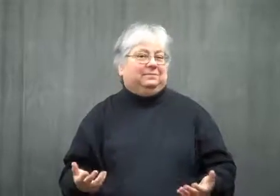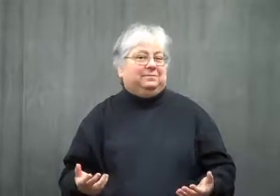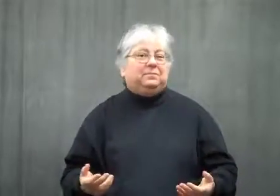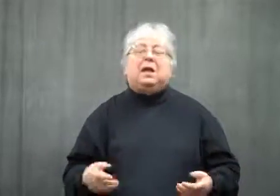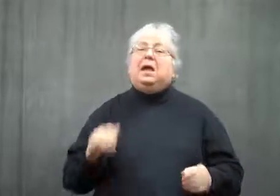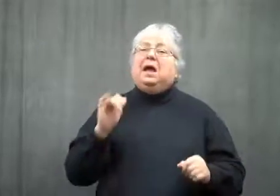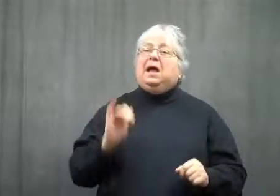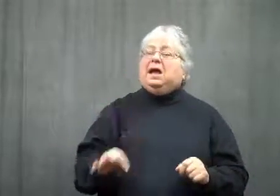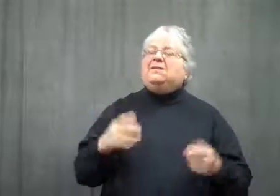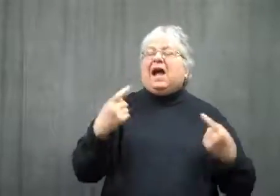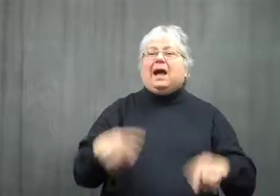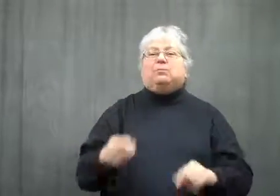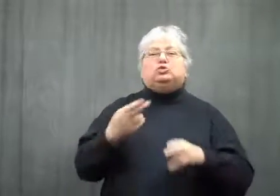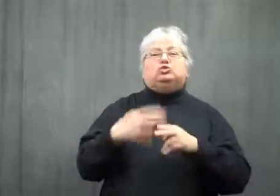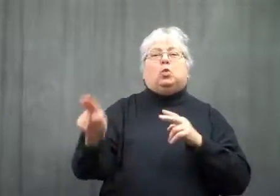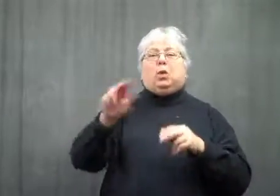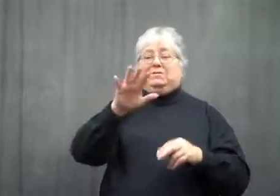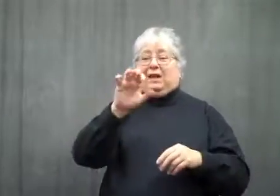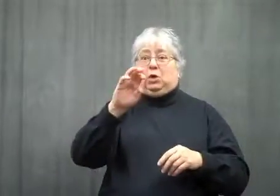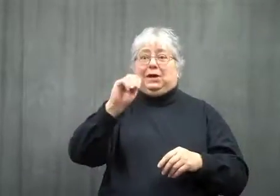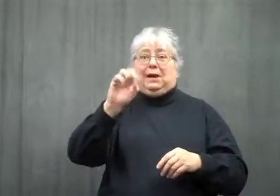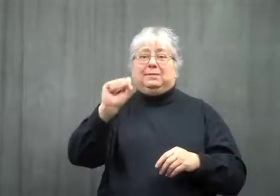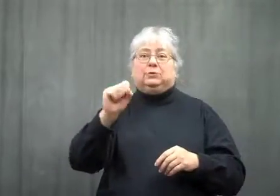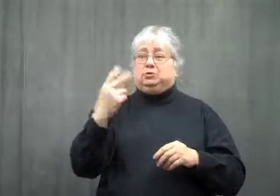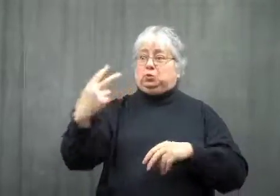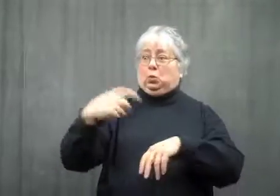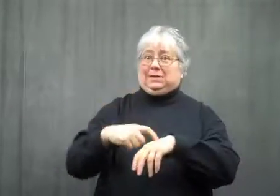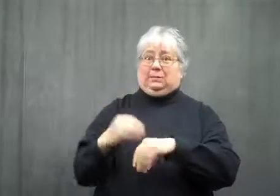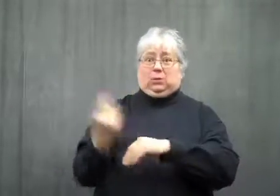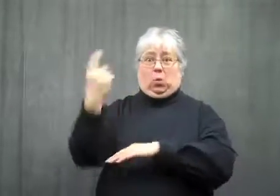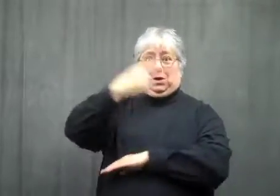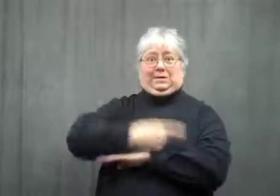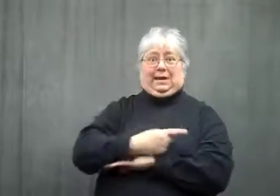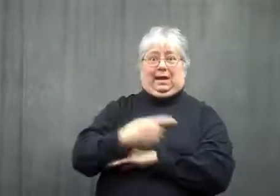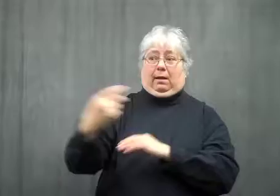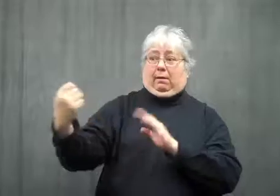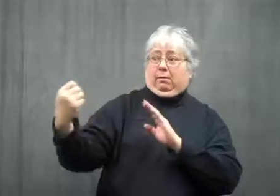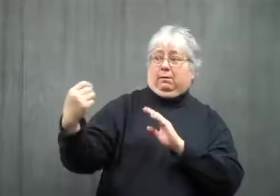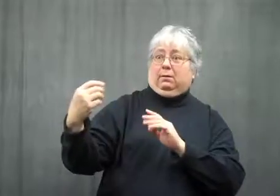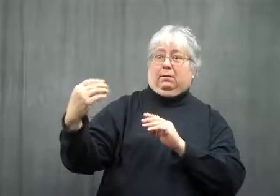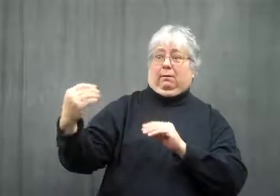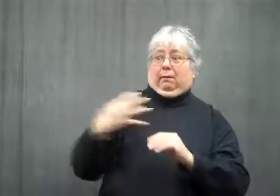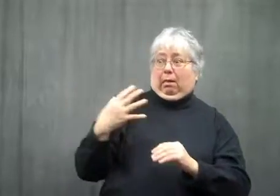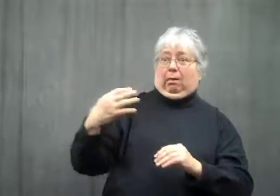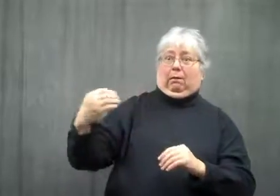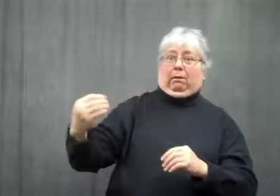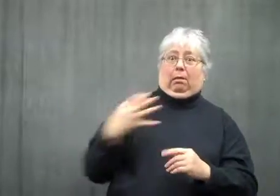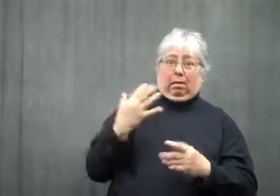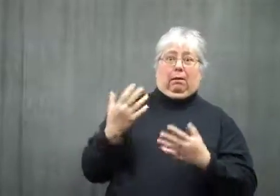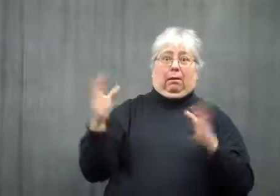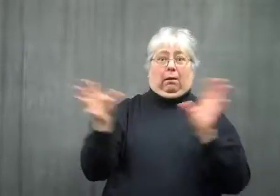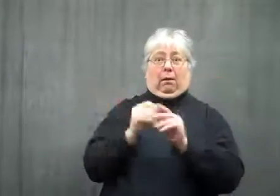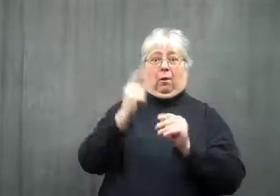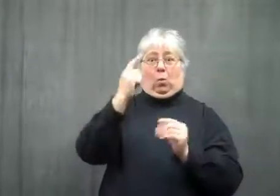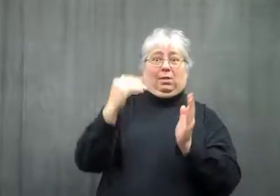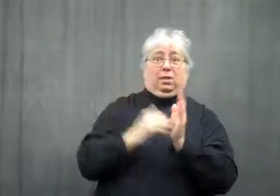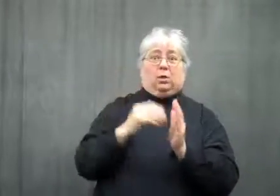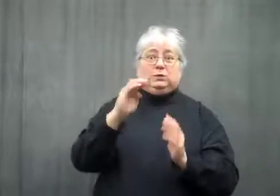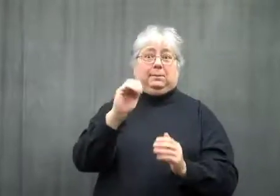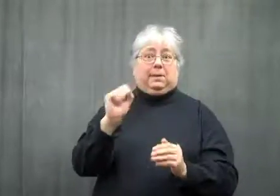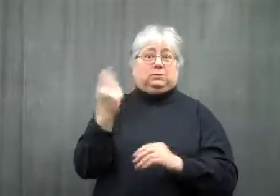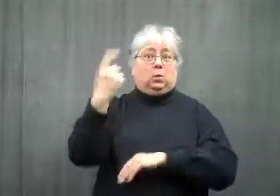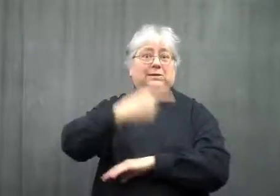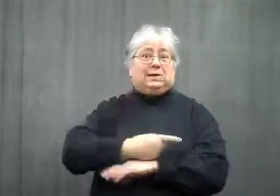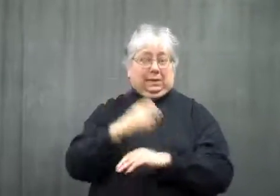Being exposed twice in one day to 500 milliseverts for a total of 1000